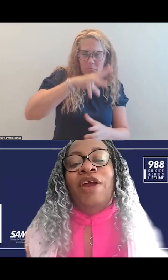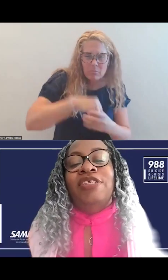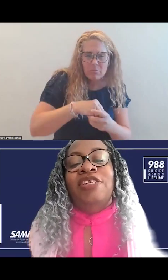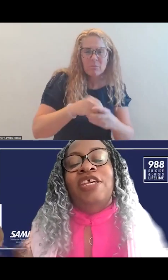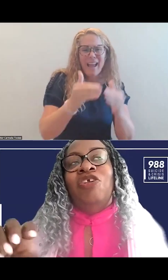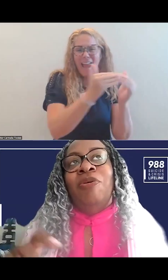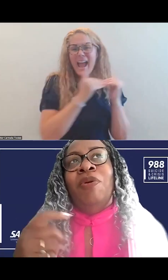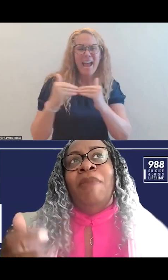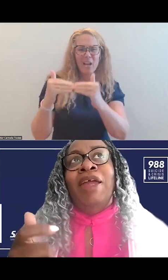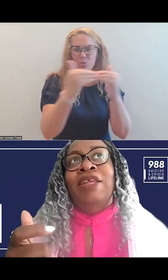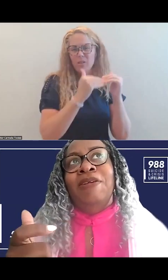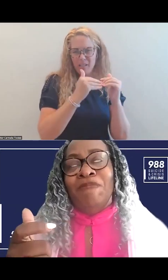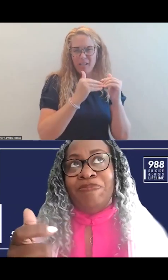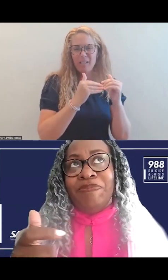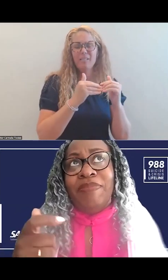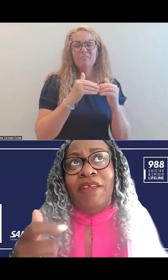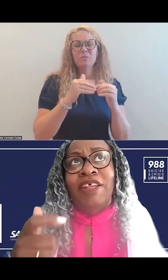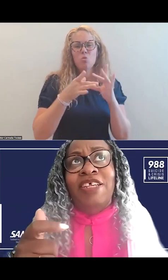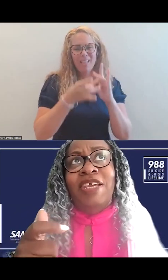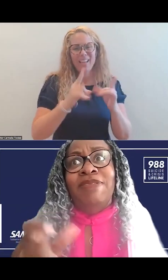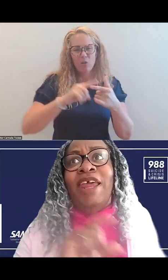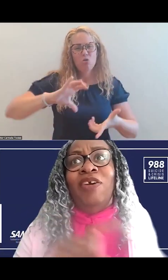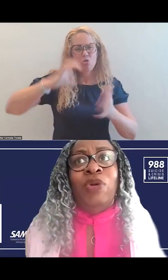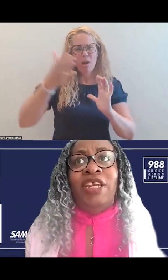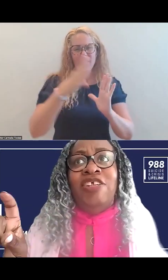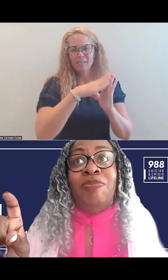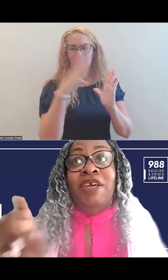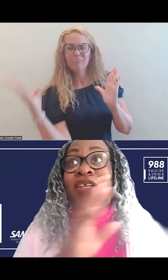CRISIS CONTINUUM AND REMINDING TEAMS THAT EQUITY NEEDS TO BE A